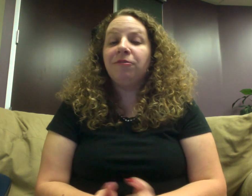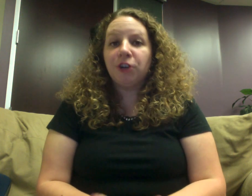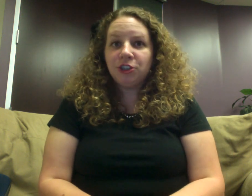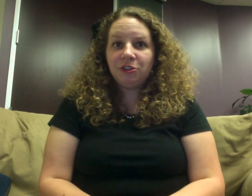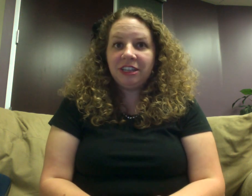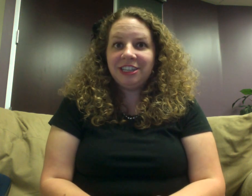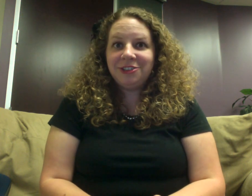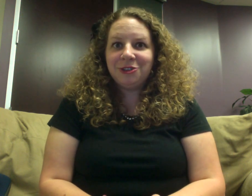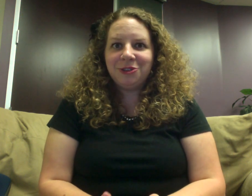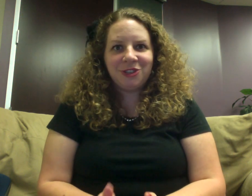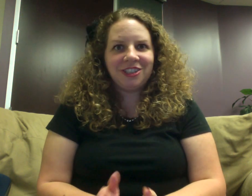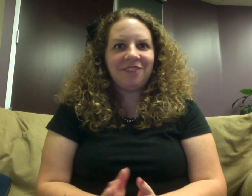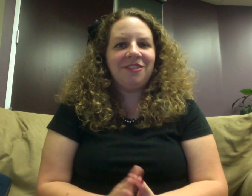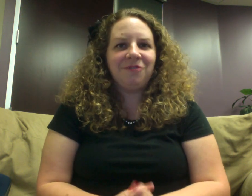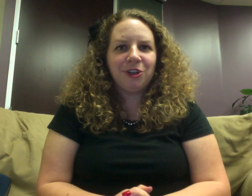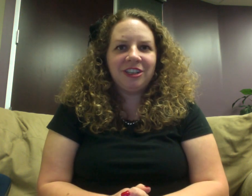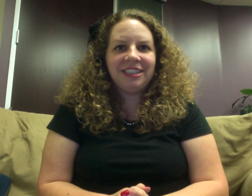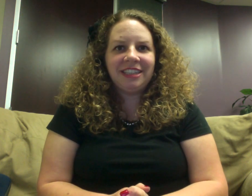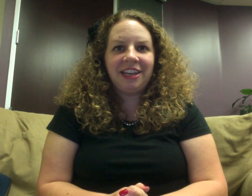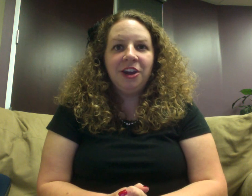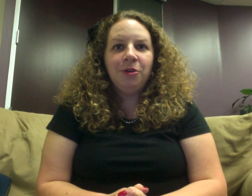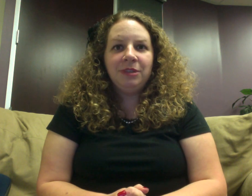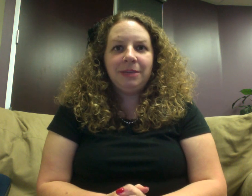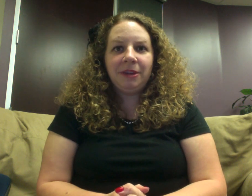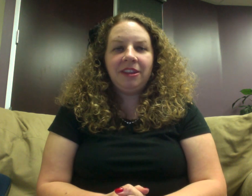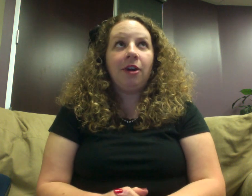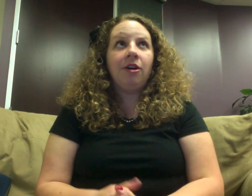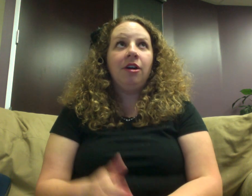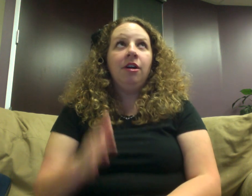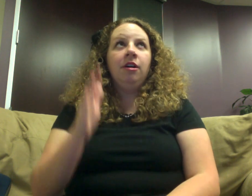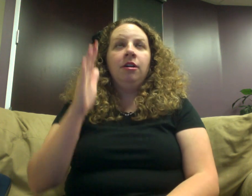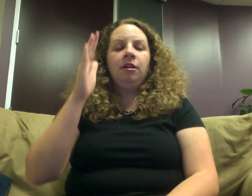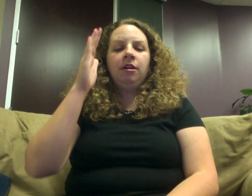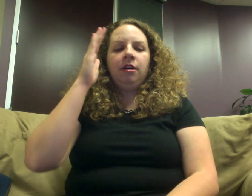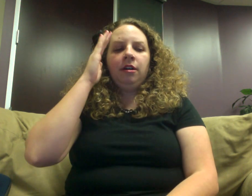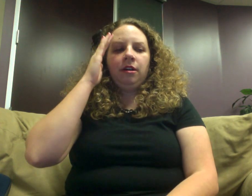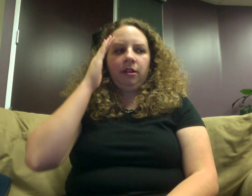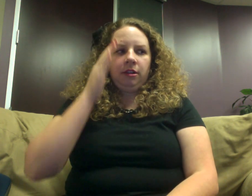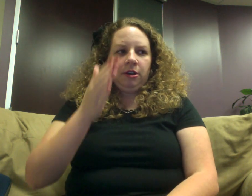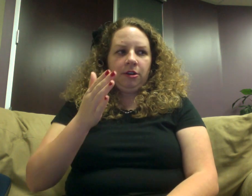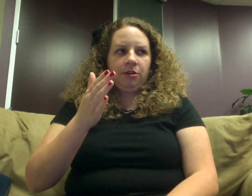first learning to introduce ourselves and first learning to sign, we typically go HELLO